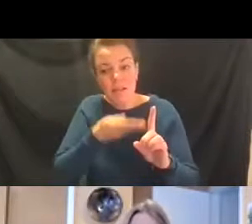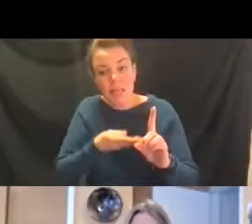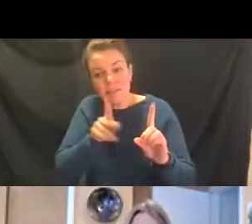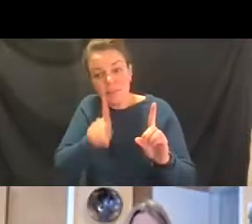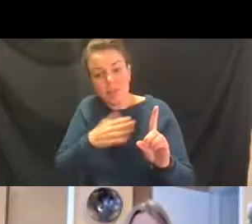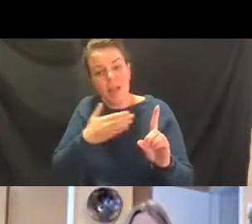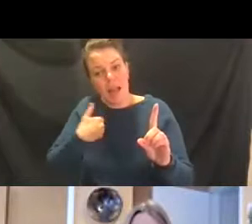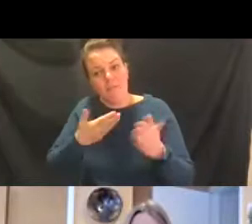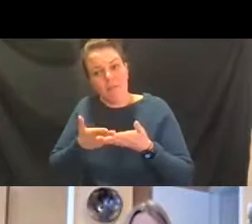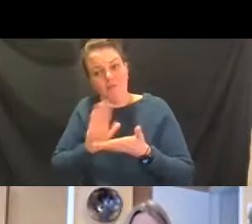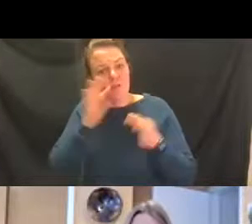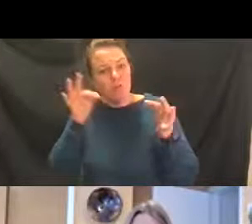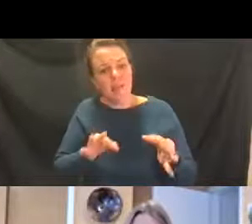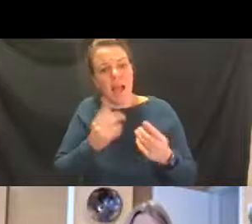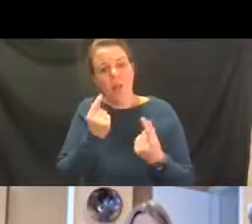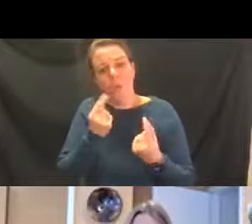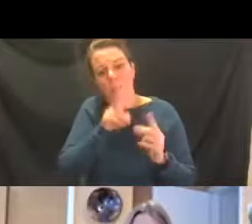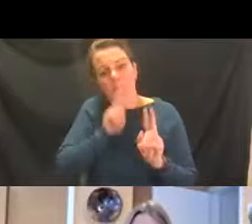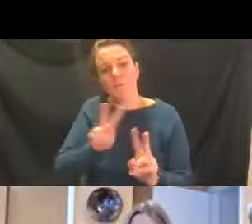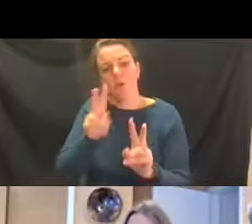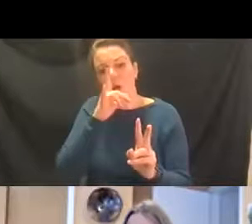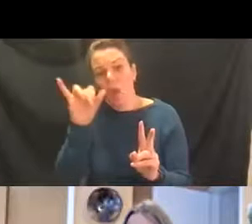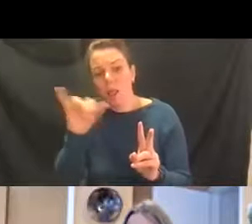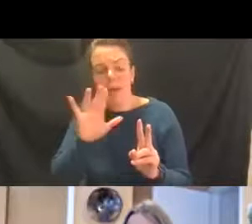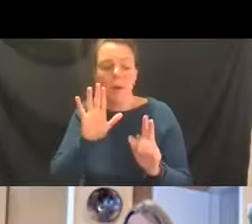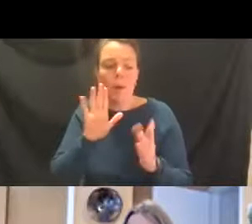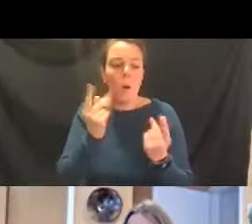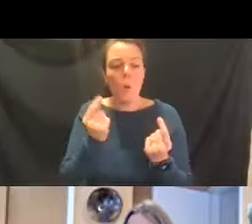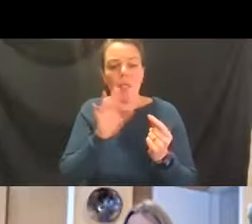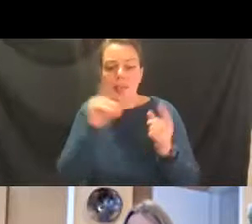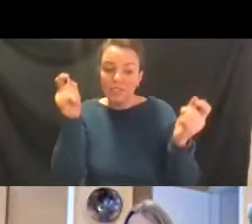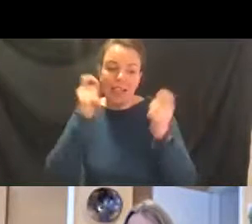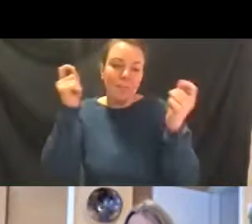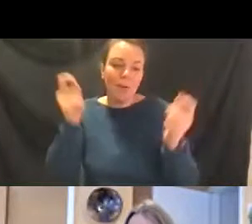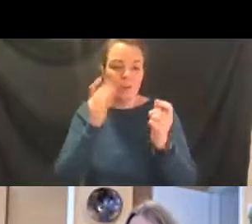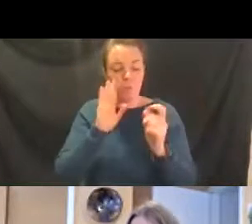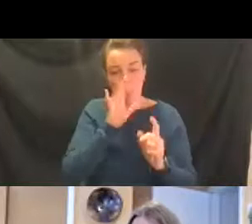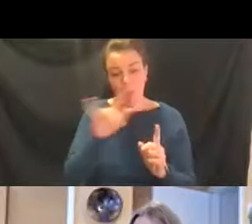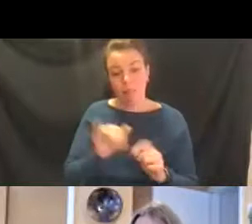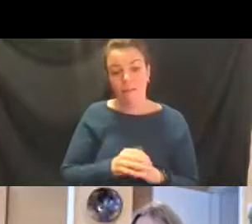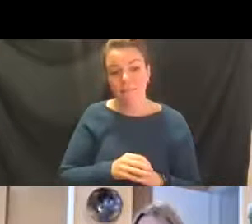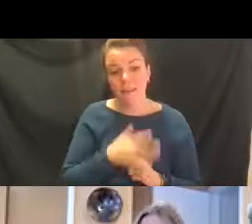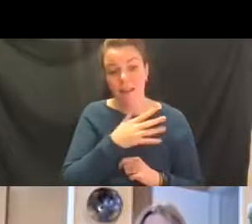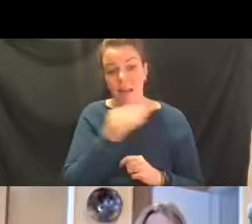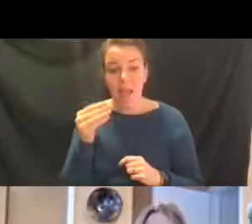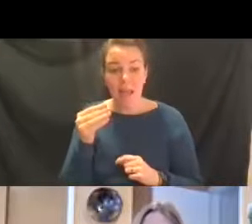what their funeral or celebration of their life is going to look at and how far they want to go. Do